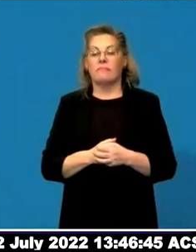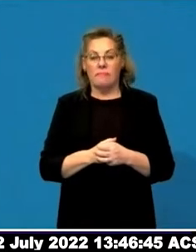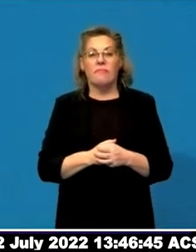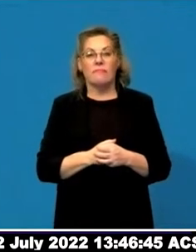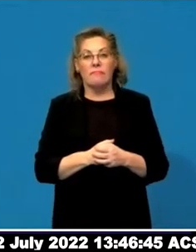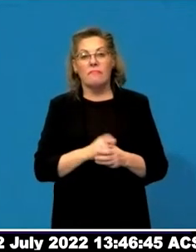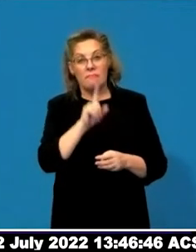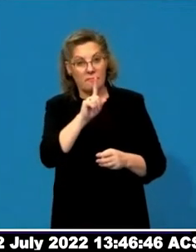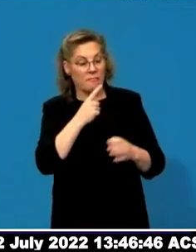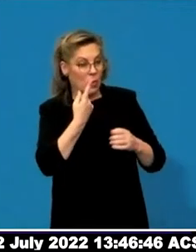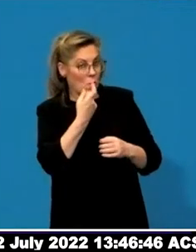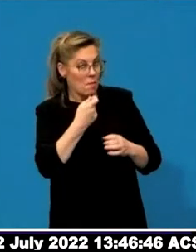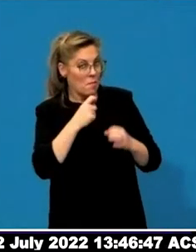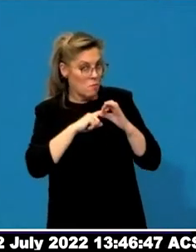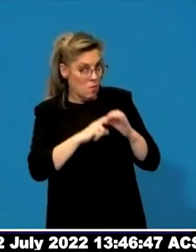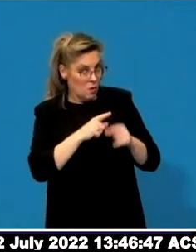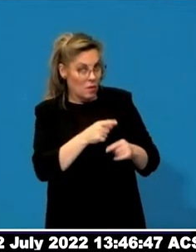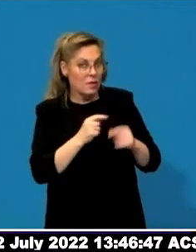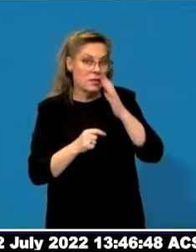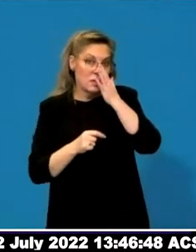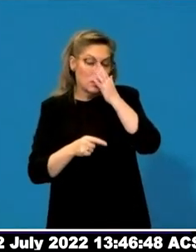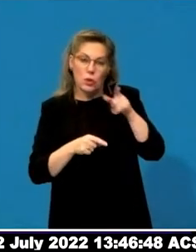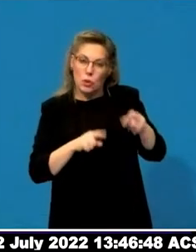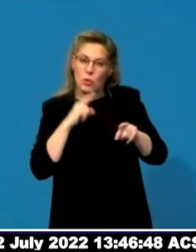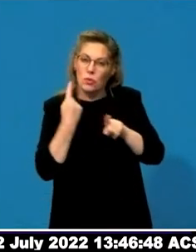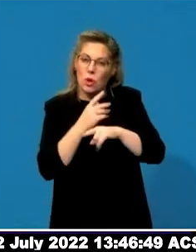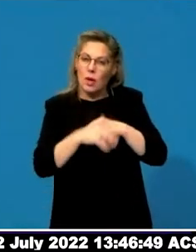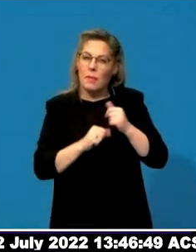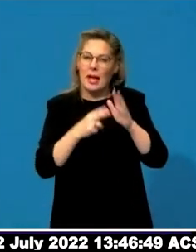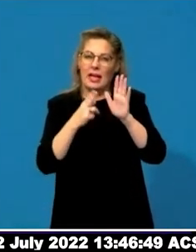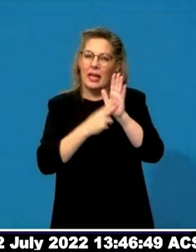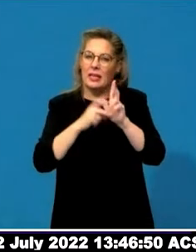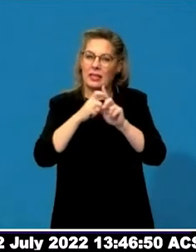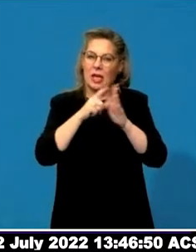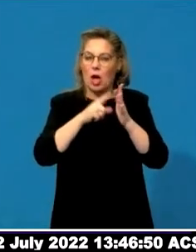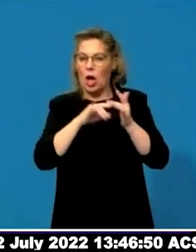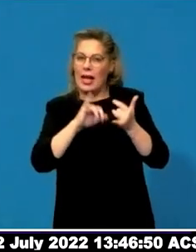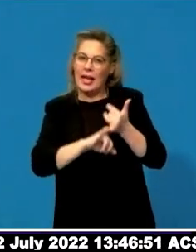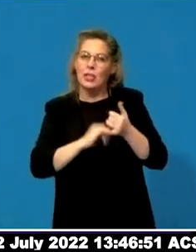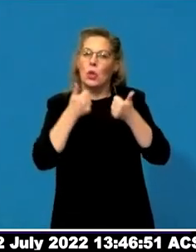you said in your statement that the NDIS is designed for urban areas or cities